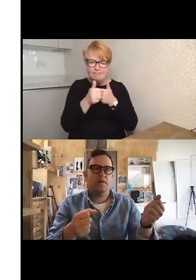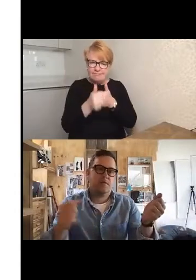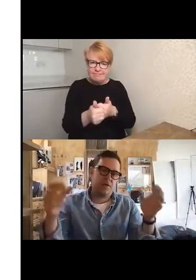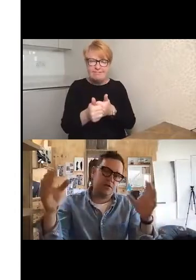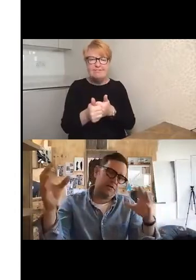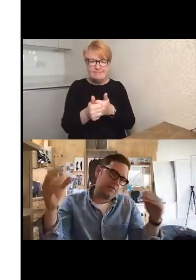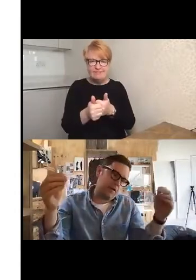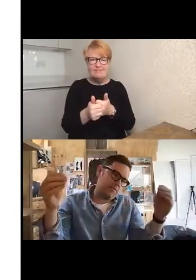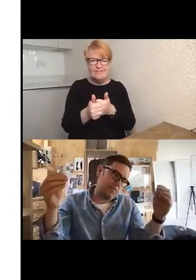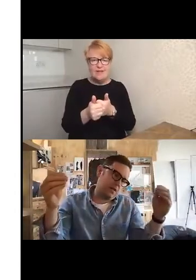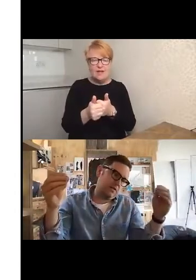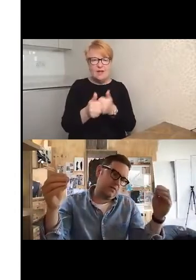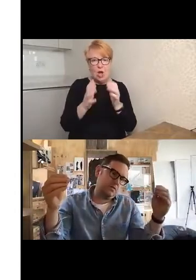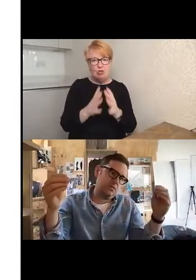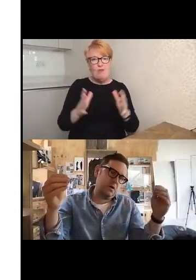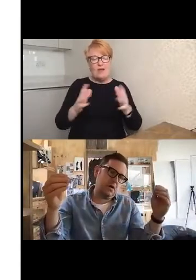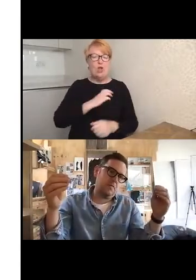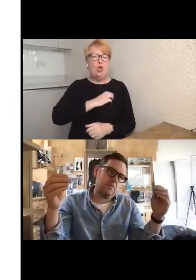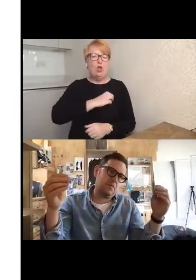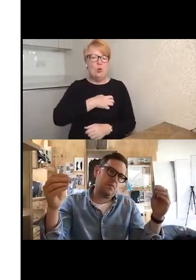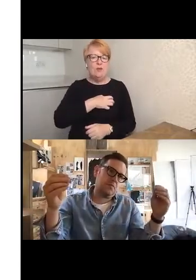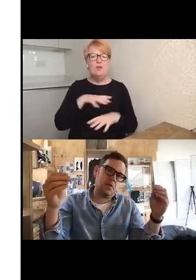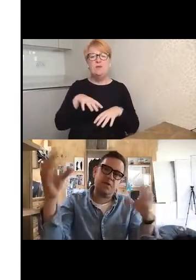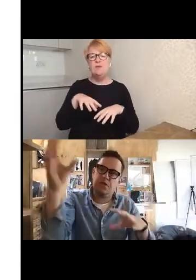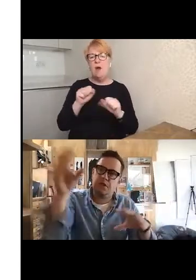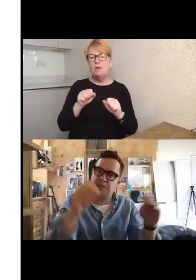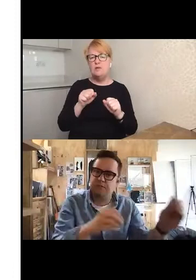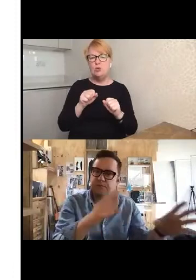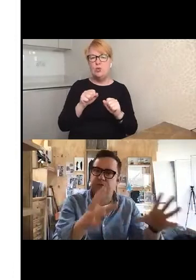Grand Union have begun to commission artists in response to it.